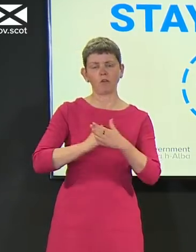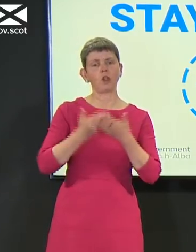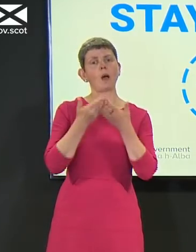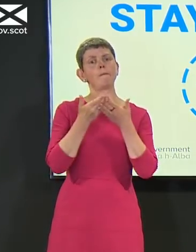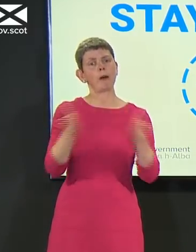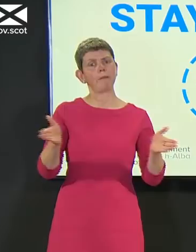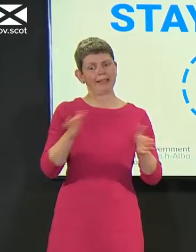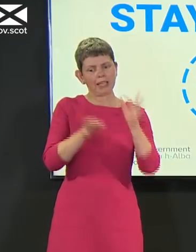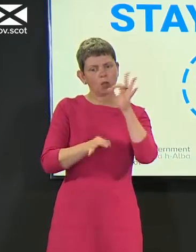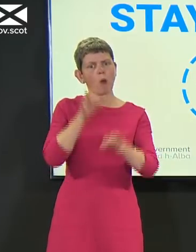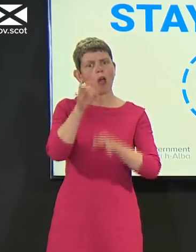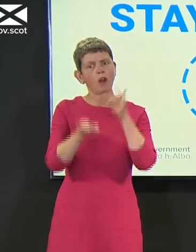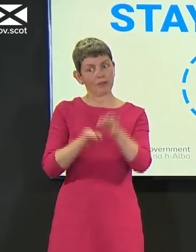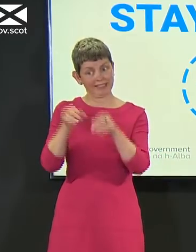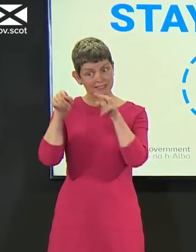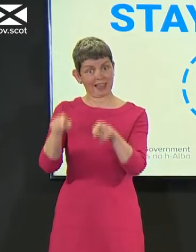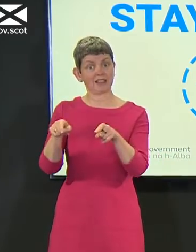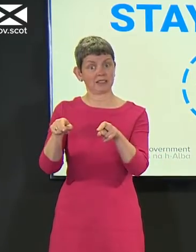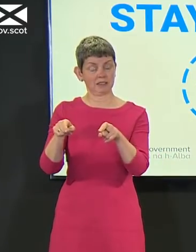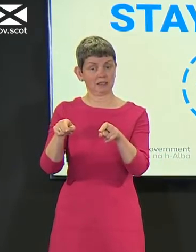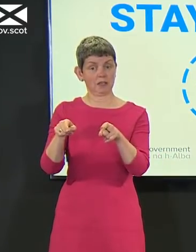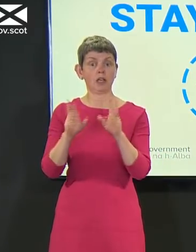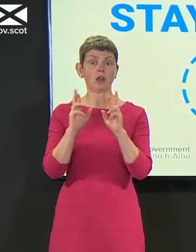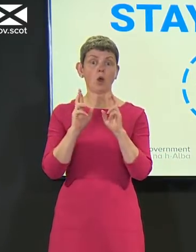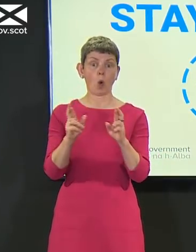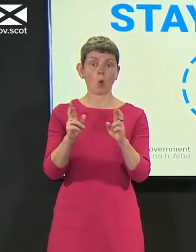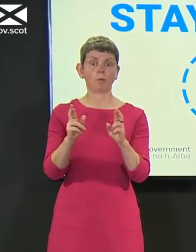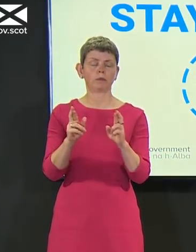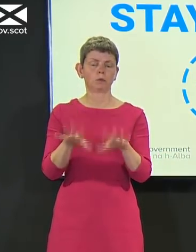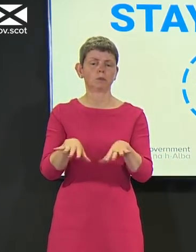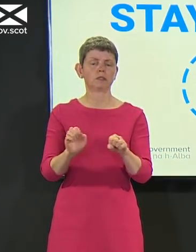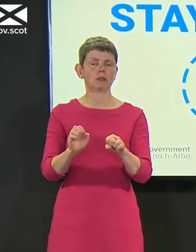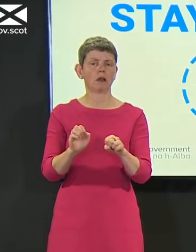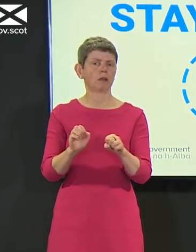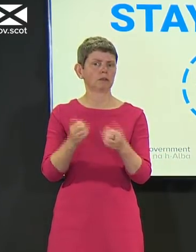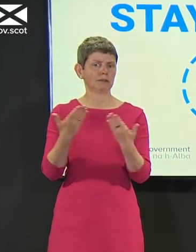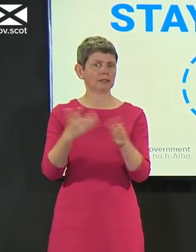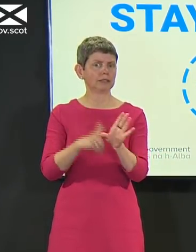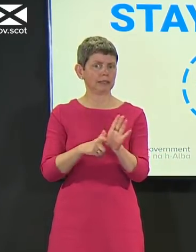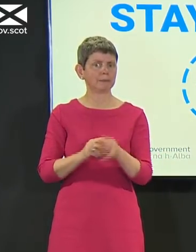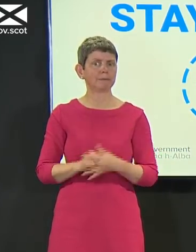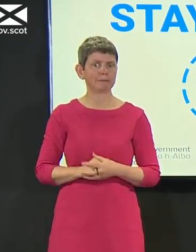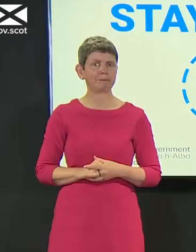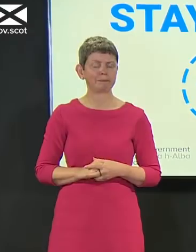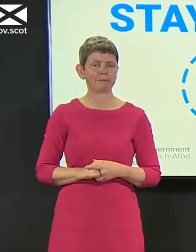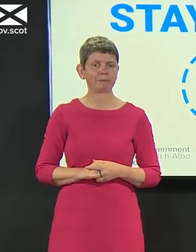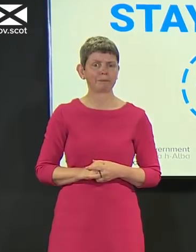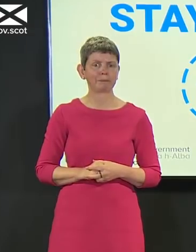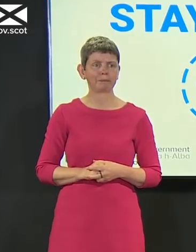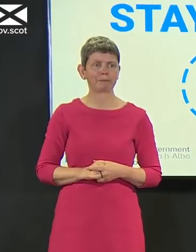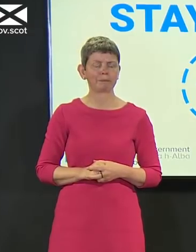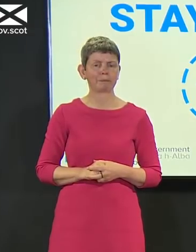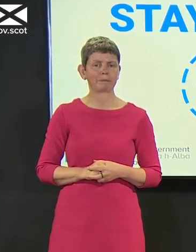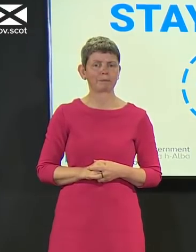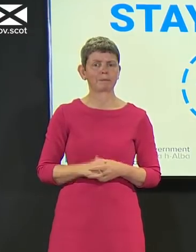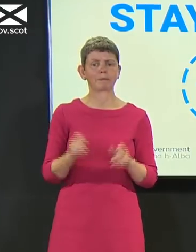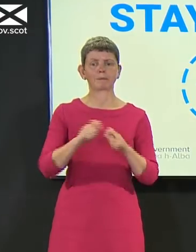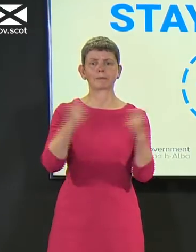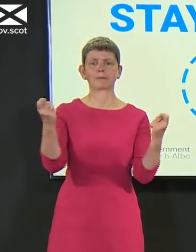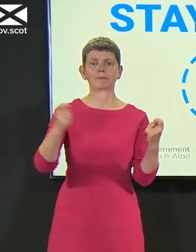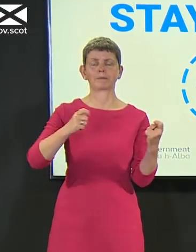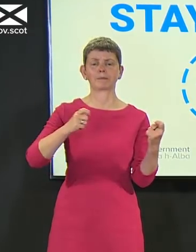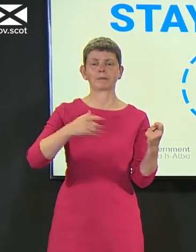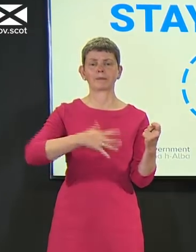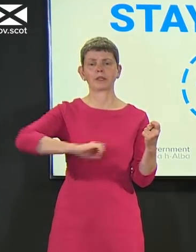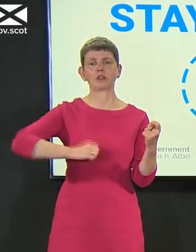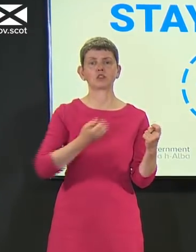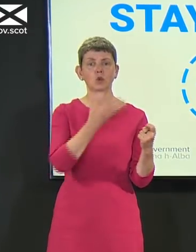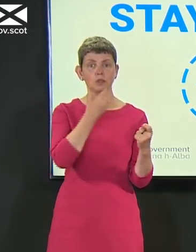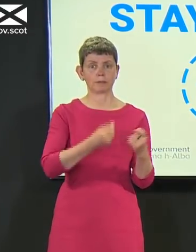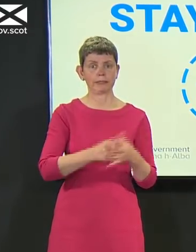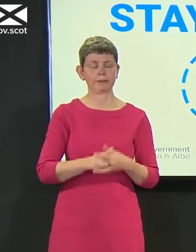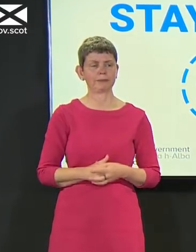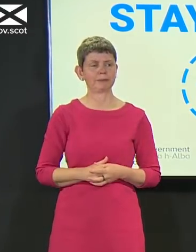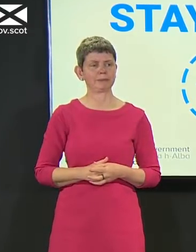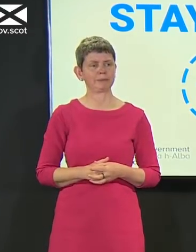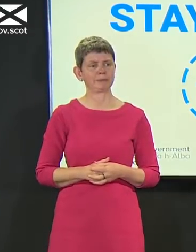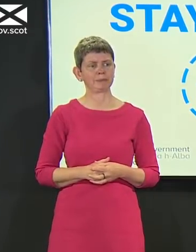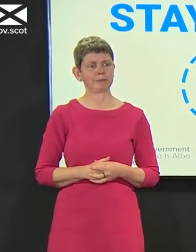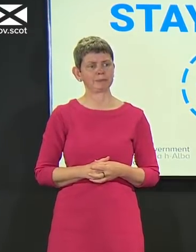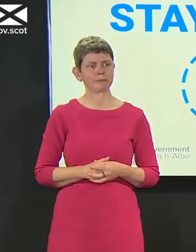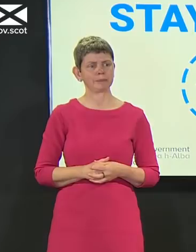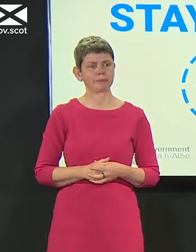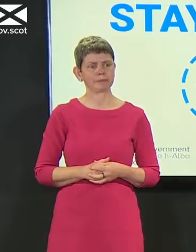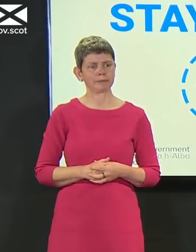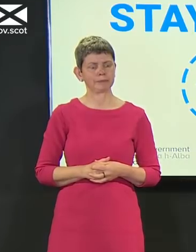we will see that public inquiry get underway later this year Elsa Maishman from the Scotsman